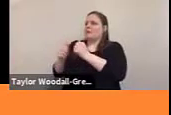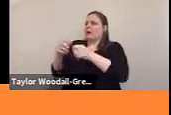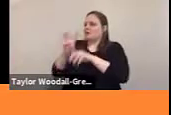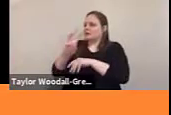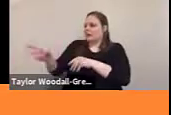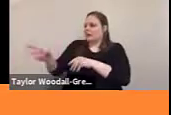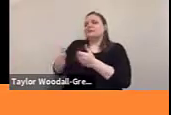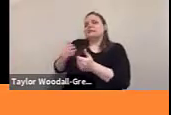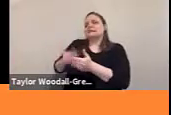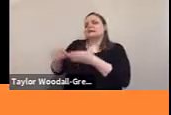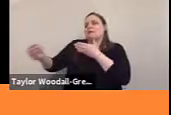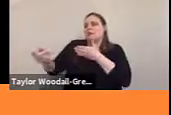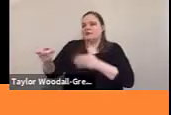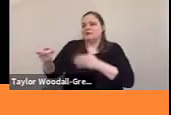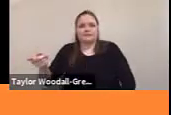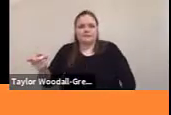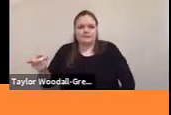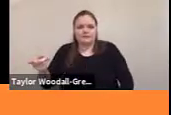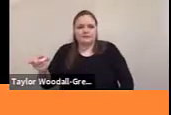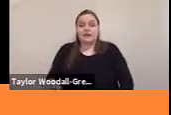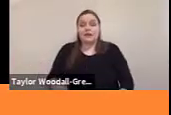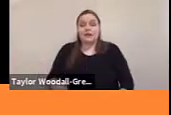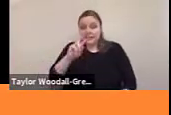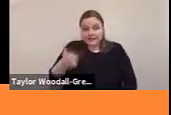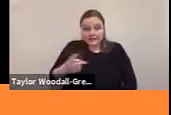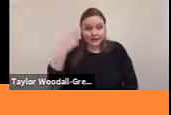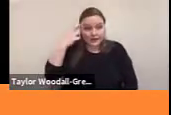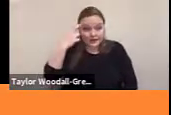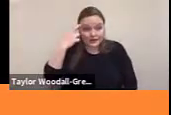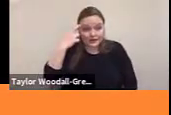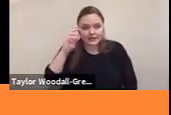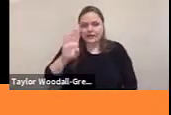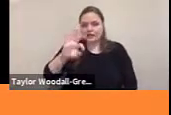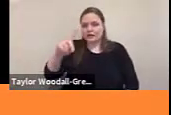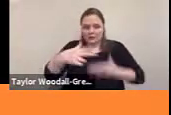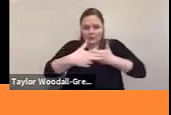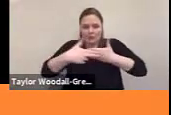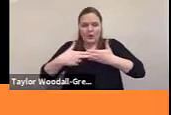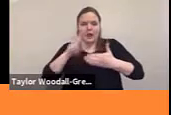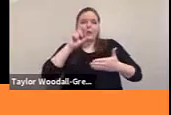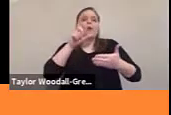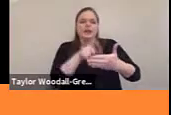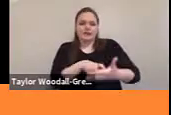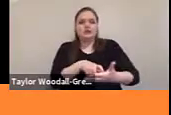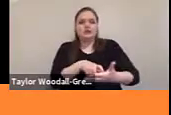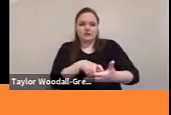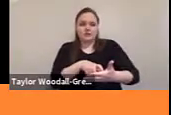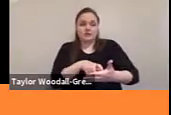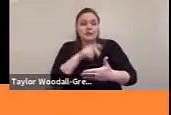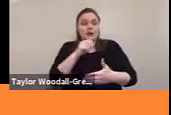The second reason is brand recognition. Not keeping accessibility in mind when creating your